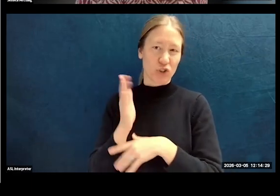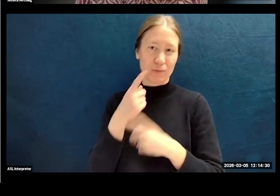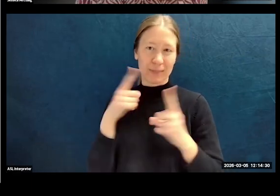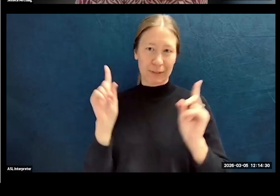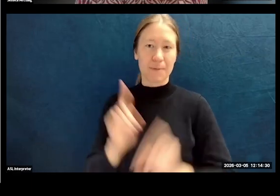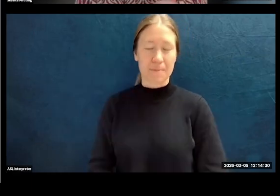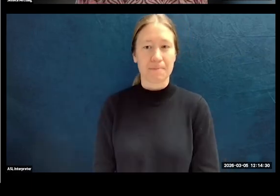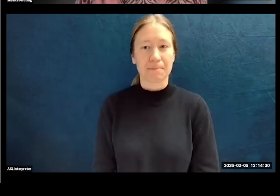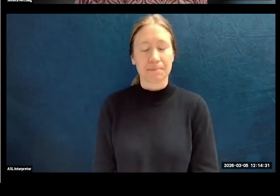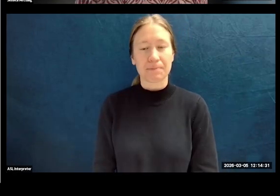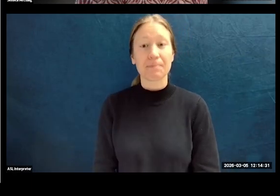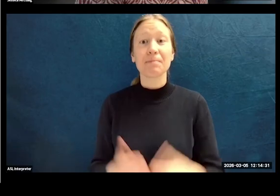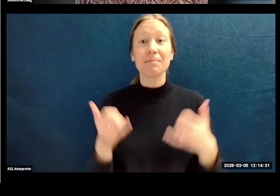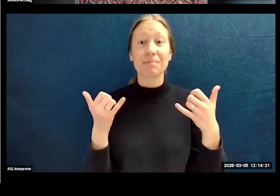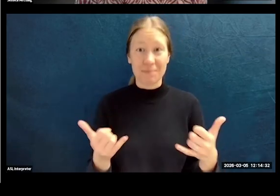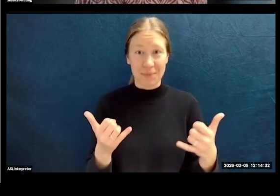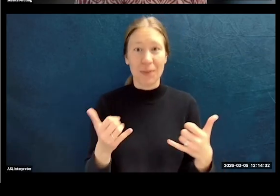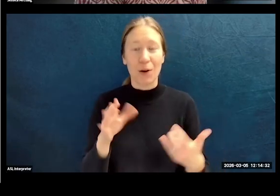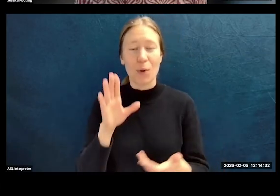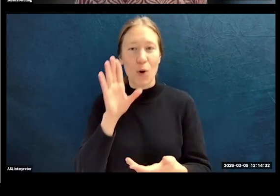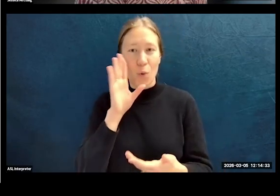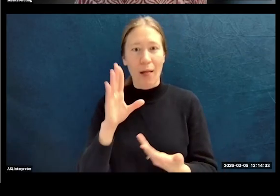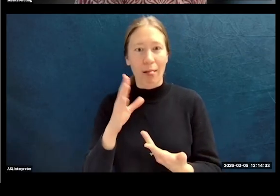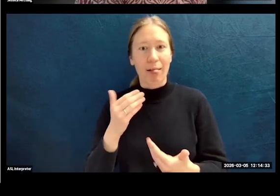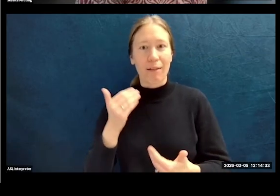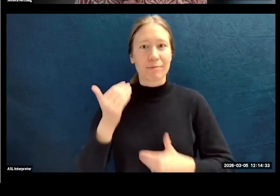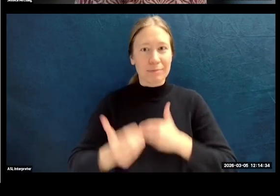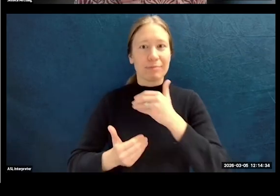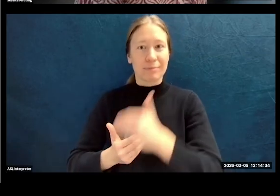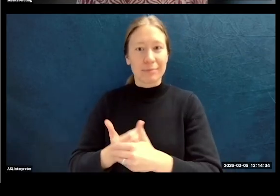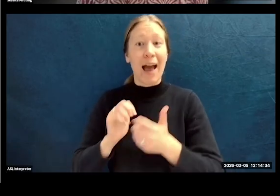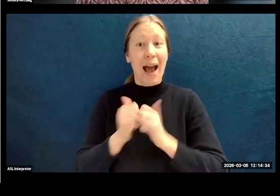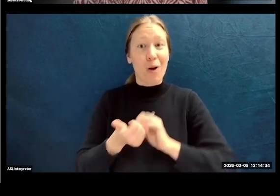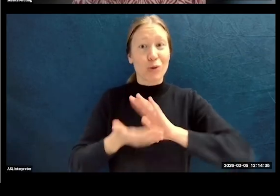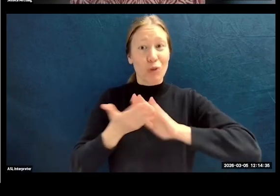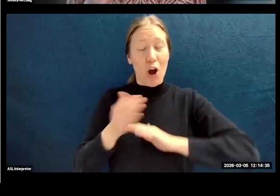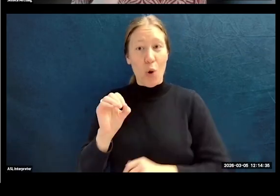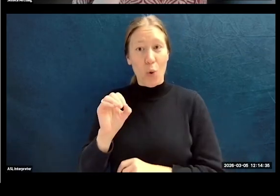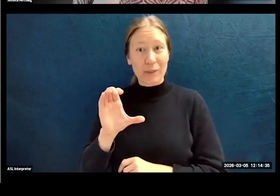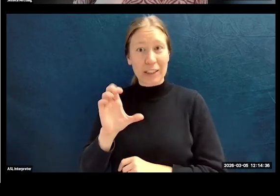So, that brings us around to how to run OCR and a potential workaround if OCR is not working for you.